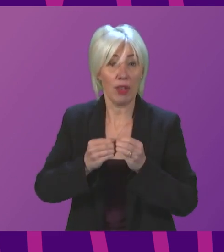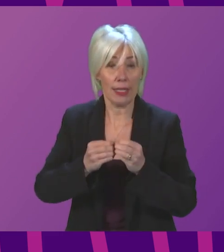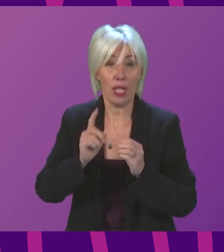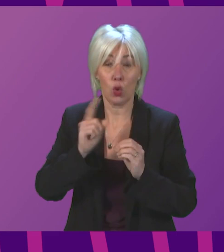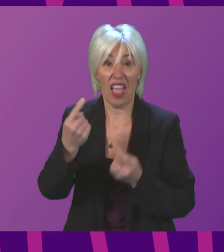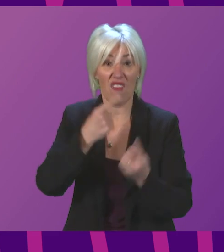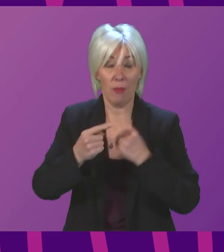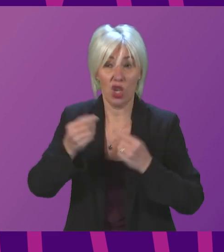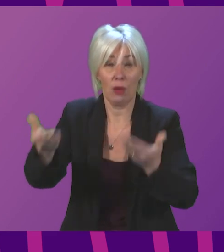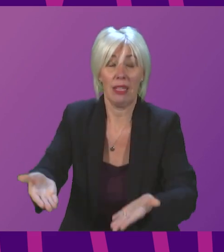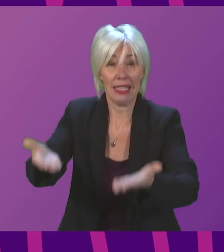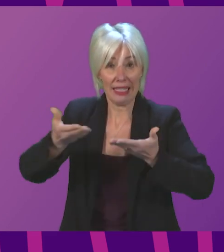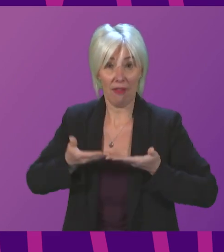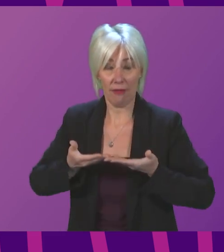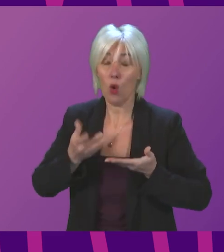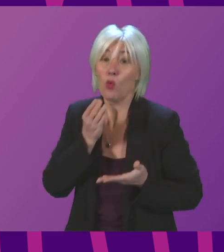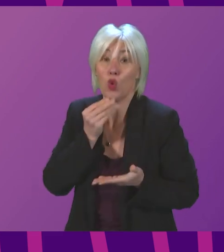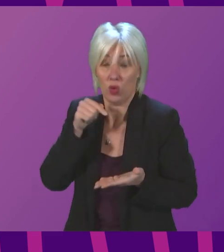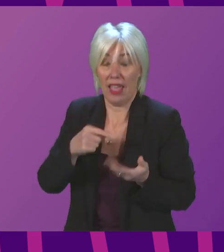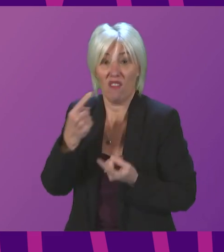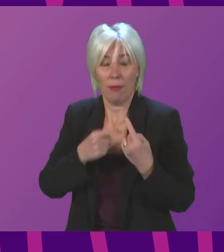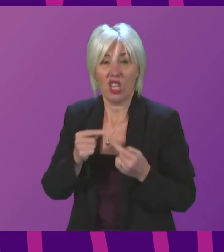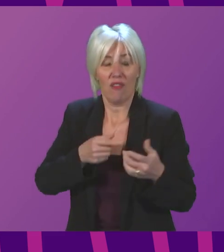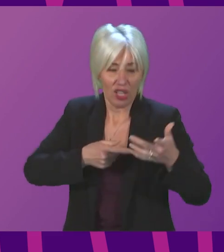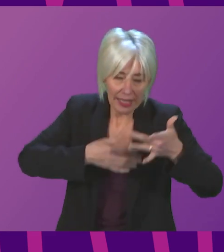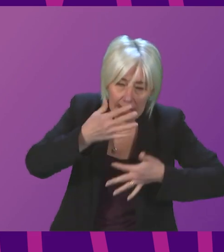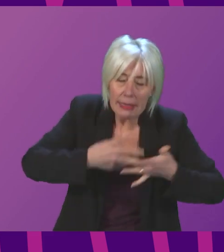that is provided by children and young people is used for statistical and research purposes